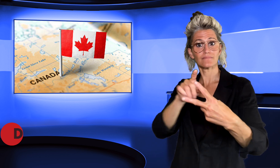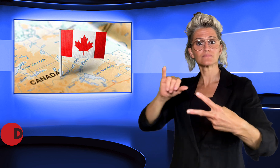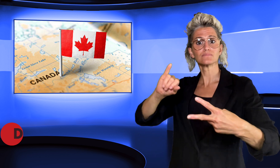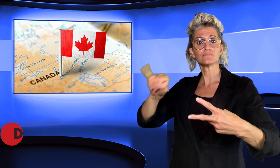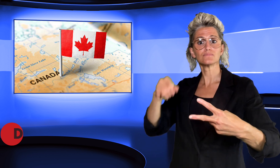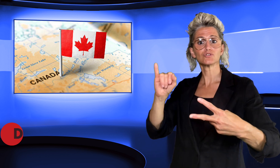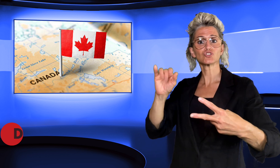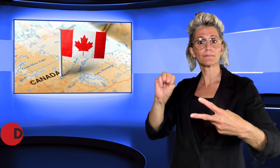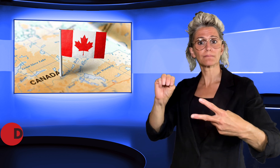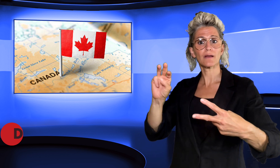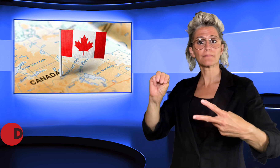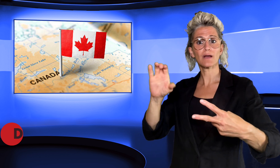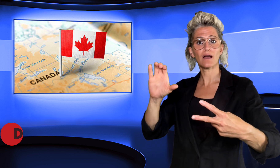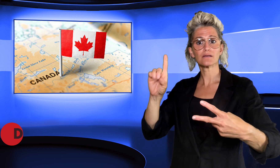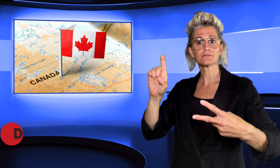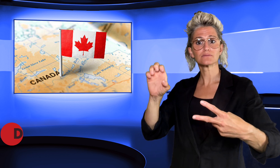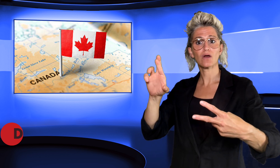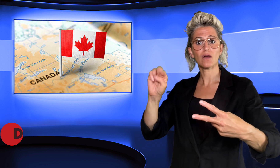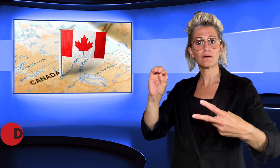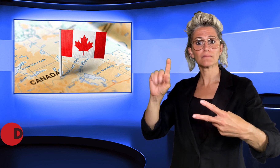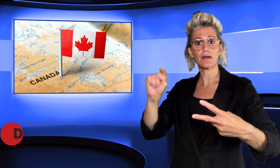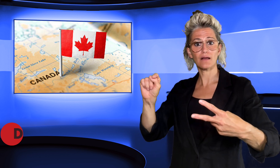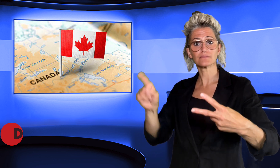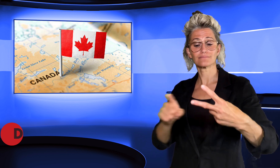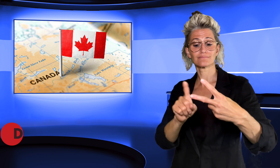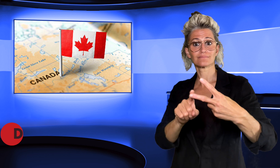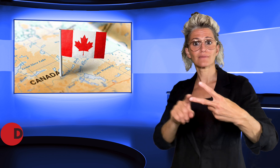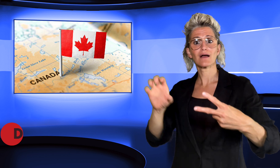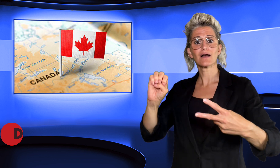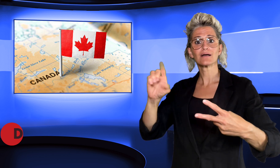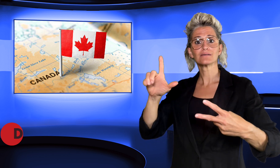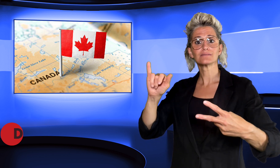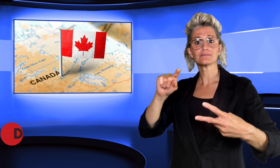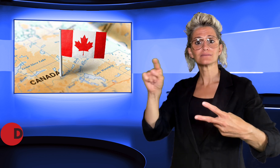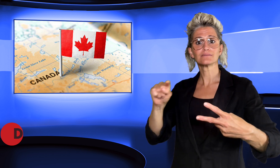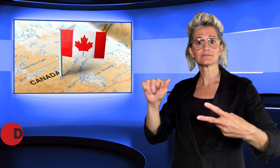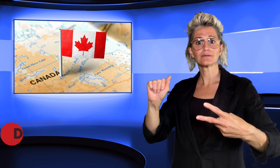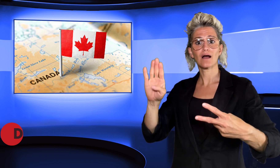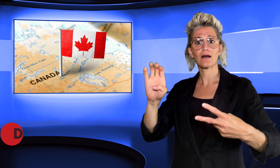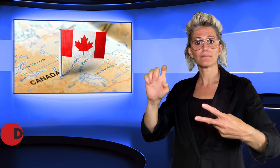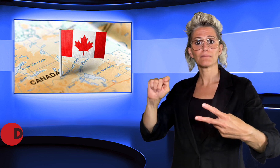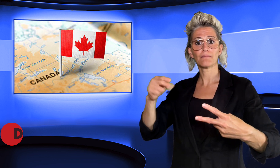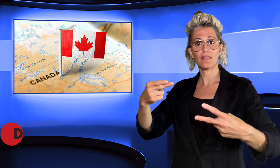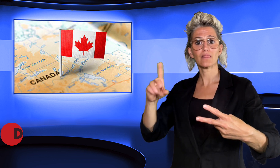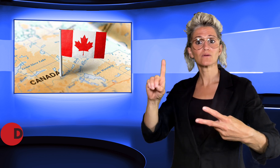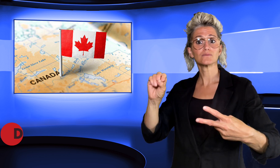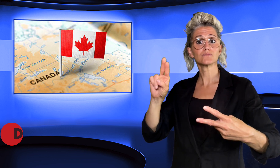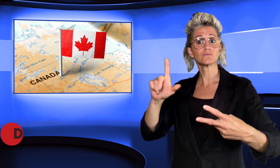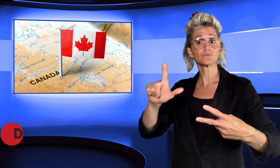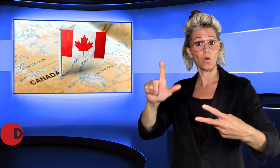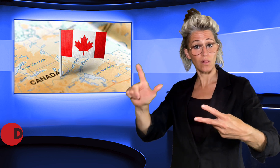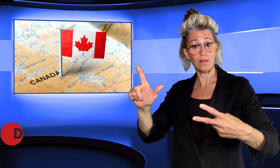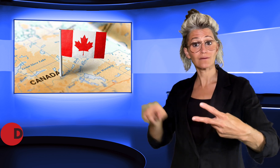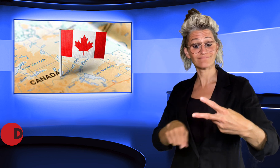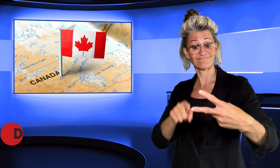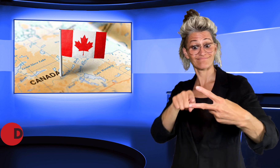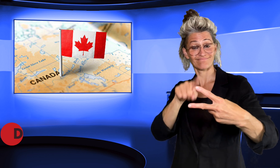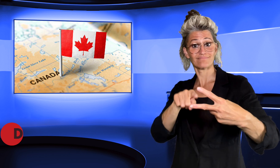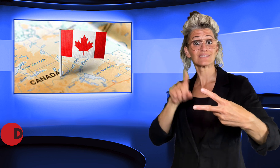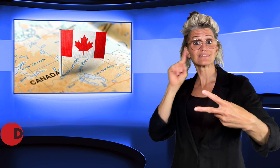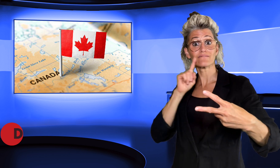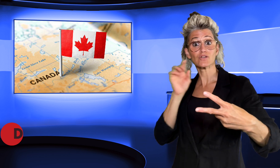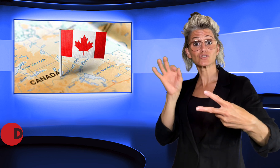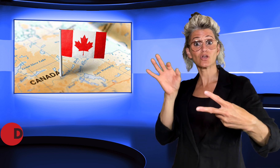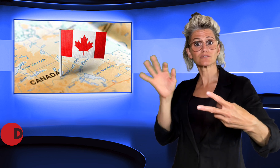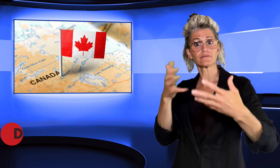are Jim McDermott and Elizabeth Doull. DeafDots reached out to them